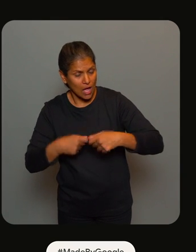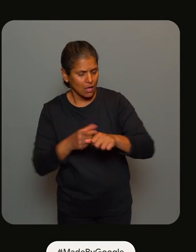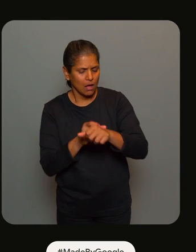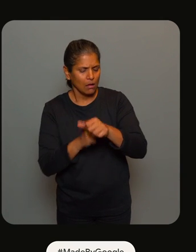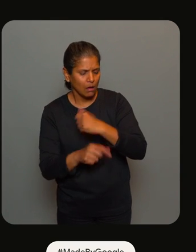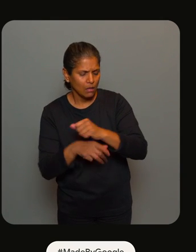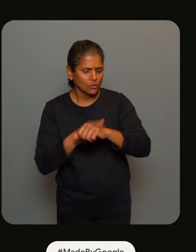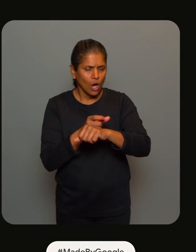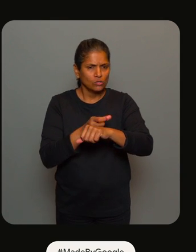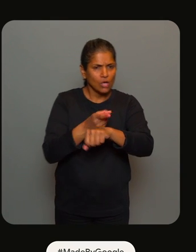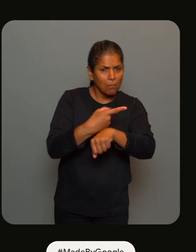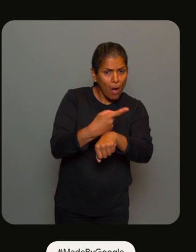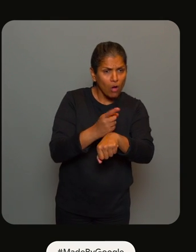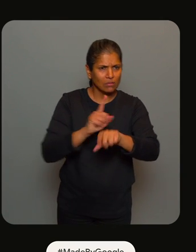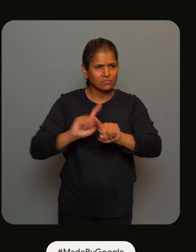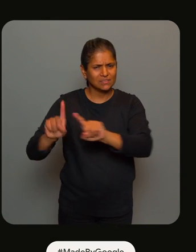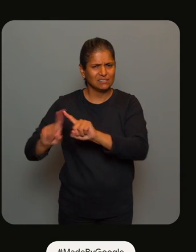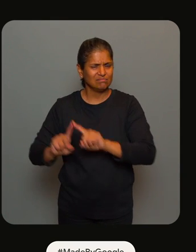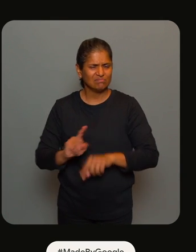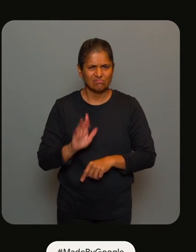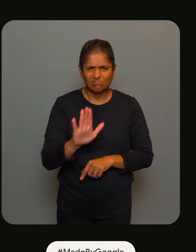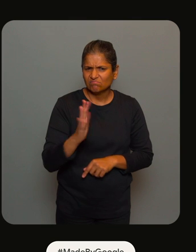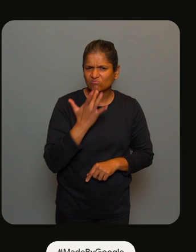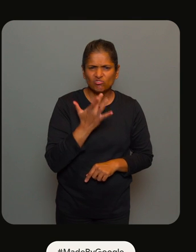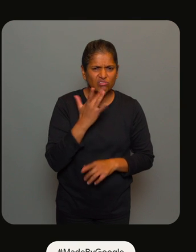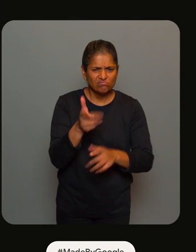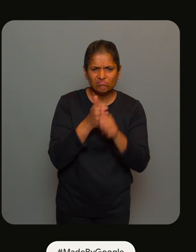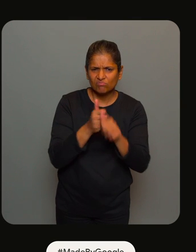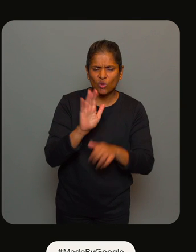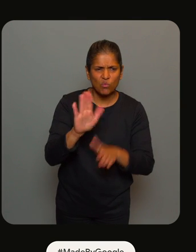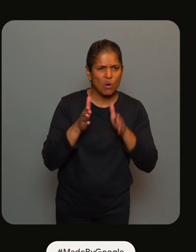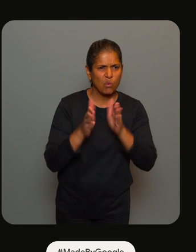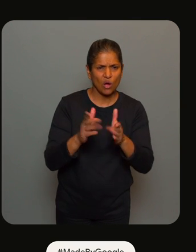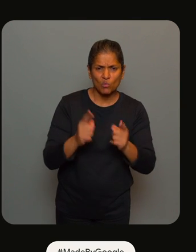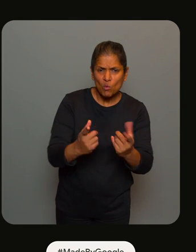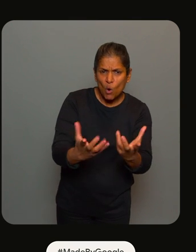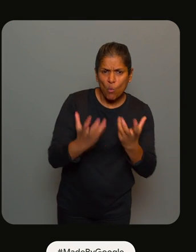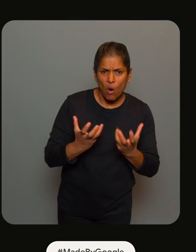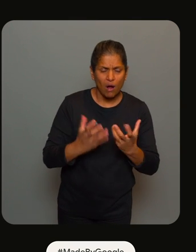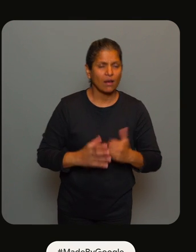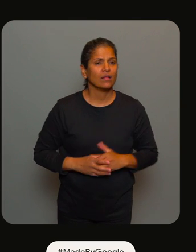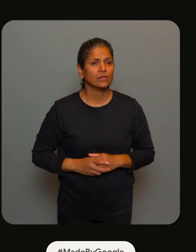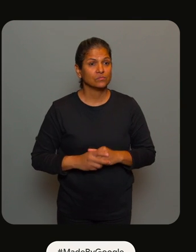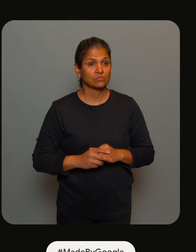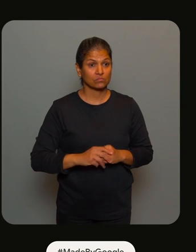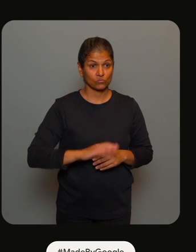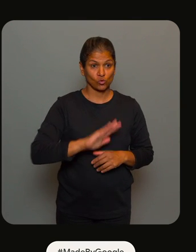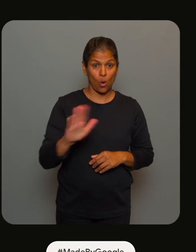Display as much or as little information as you’d like. And if you want the traditional analog look of a